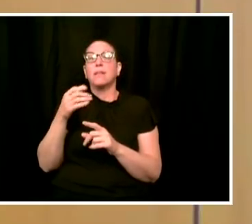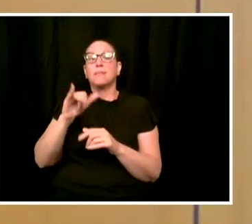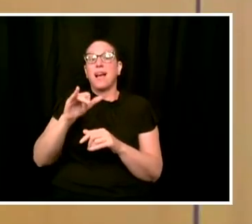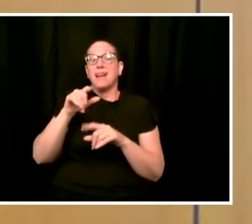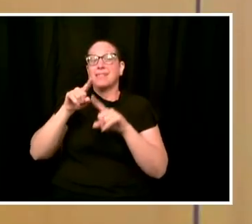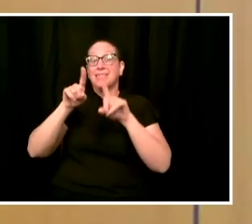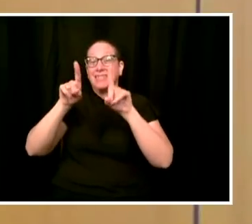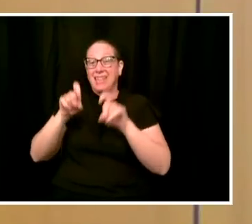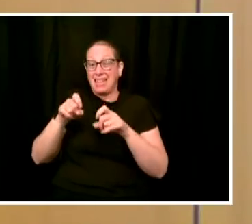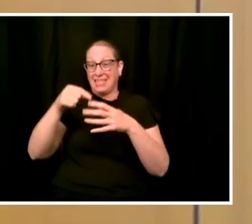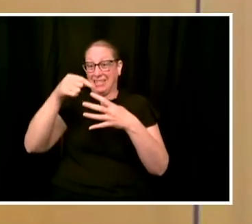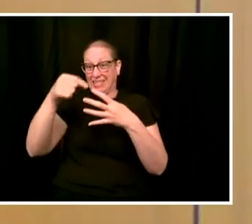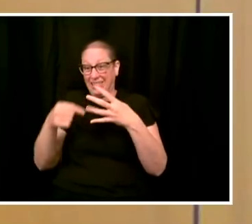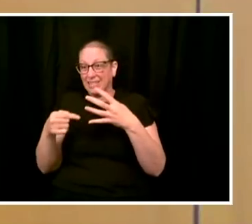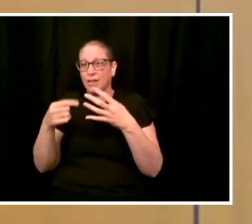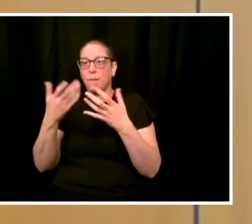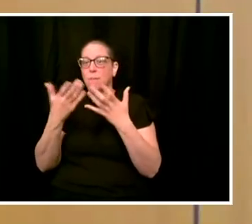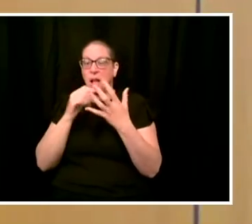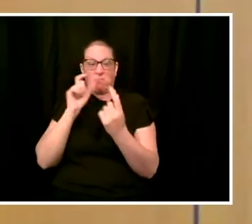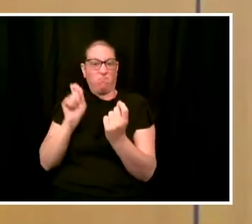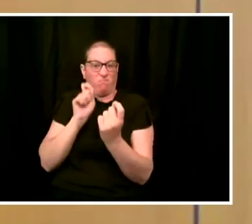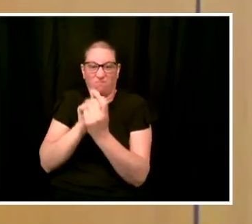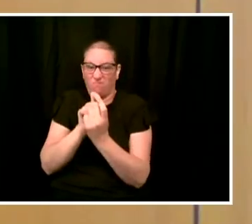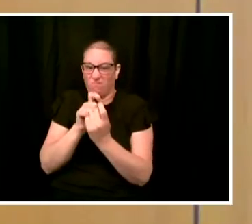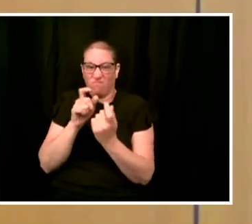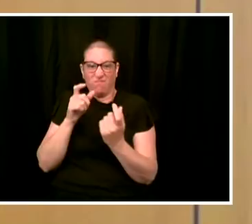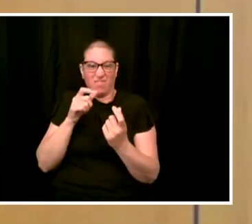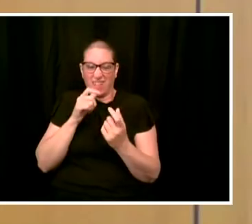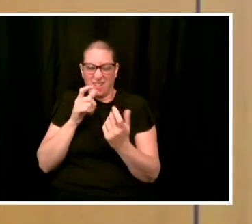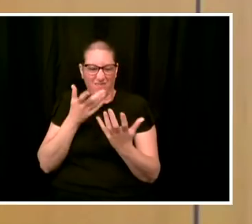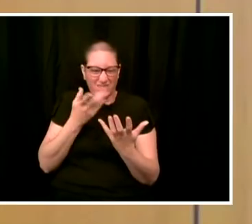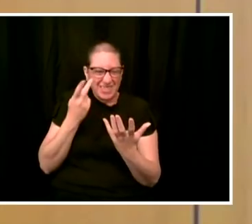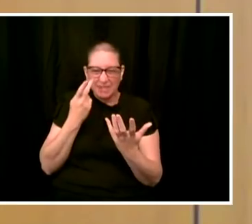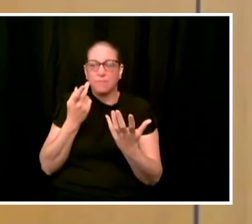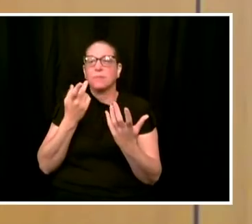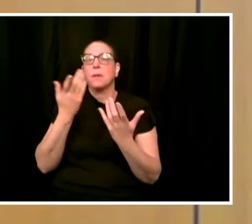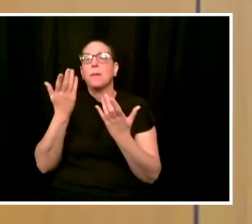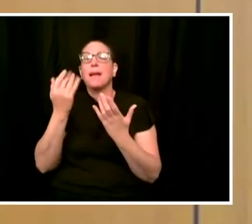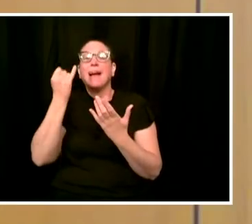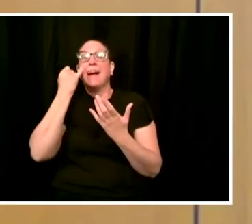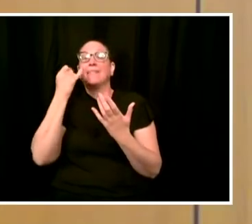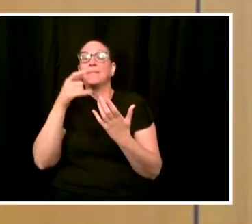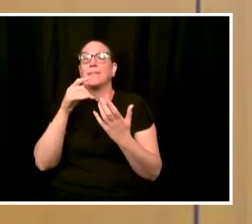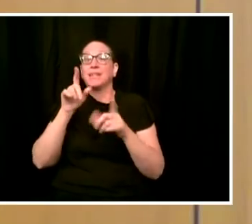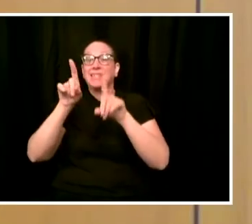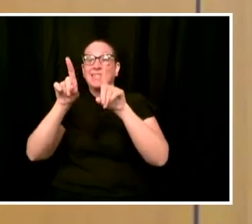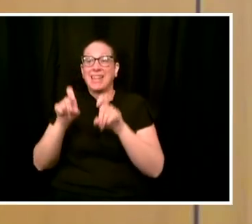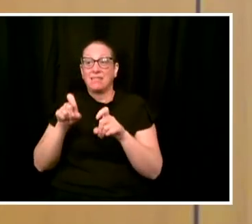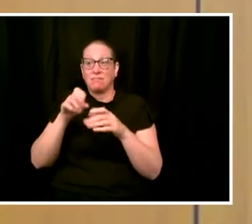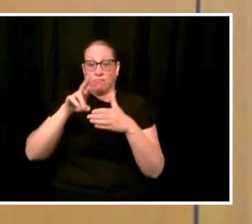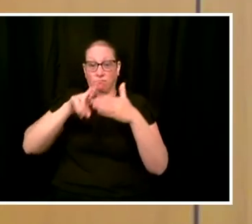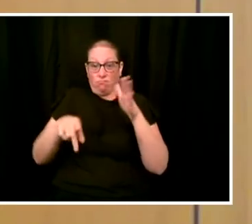SYSTEM, THEY SHOULD TAKE THAT TEST RESULT WITH A GRAIN OF SALT